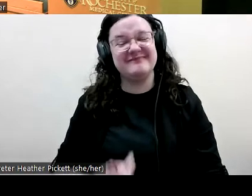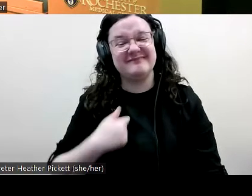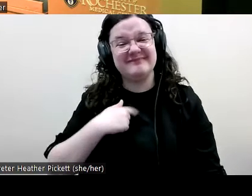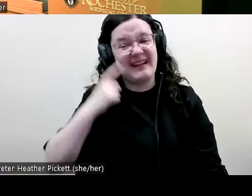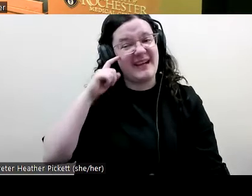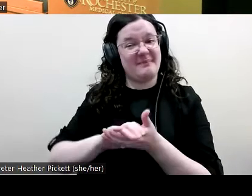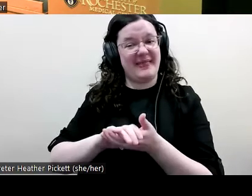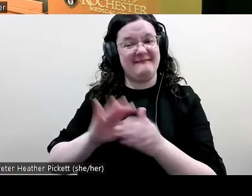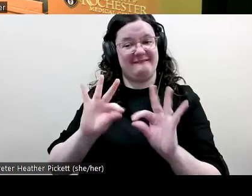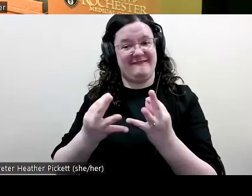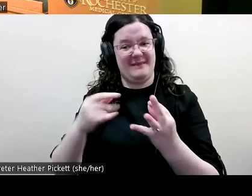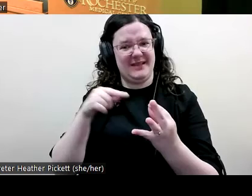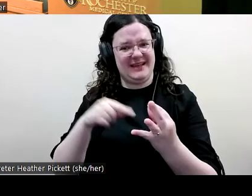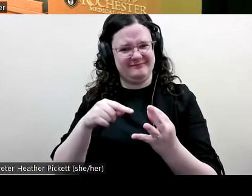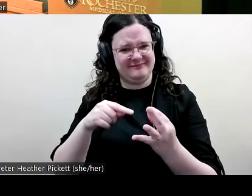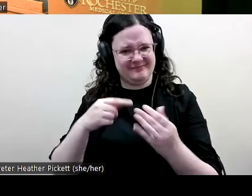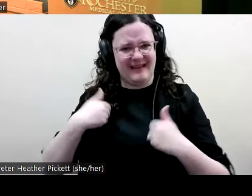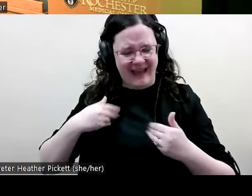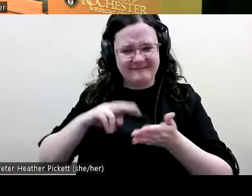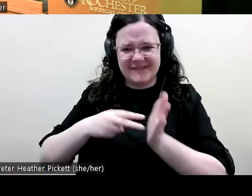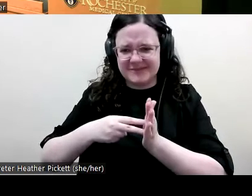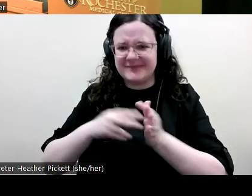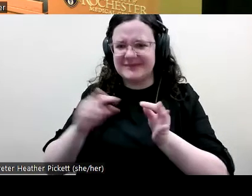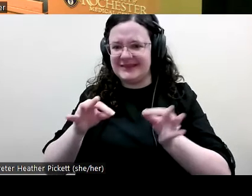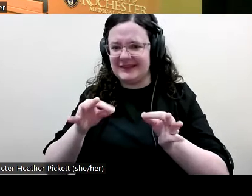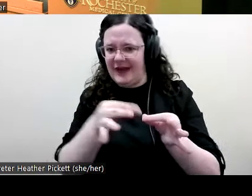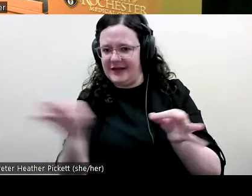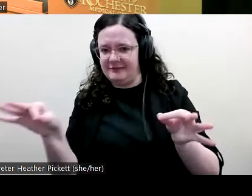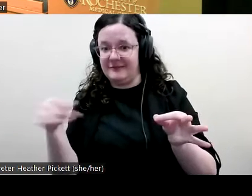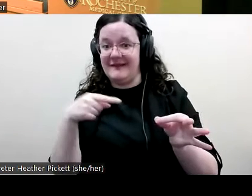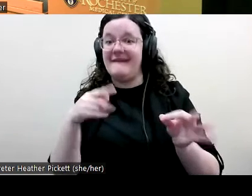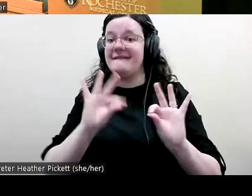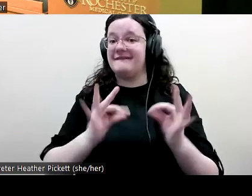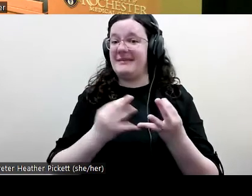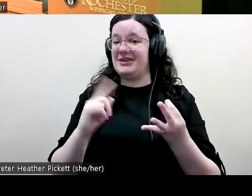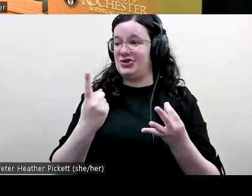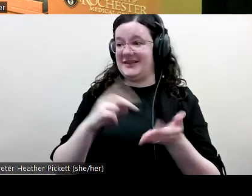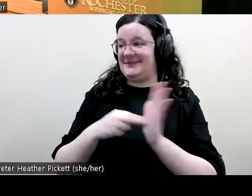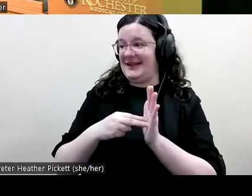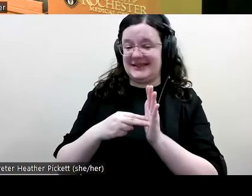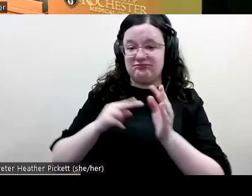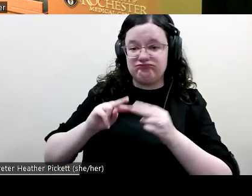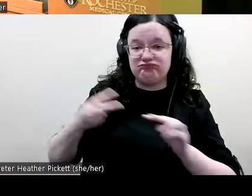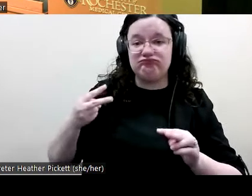family it's not just blood relatives okay and when I think of um my siblings and parents lived